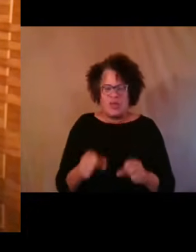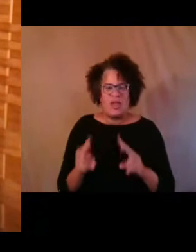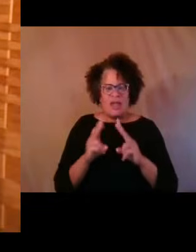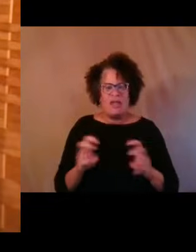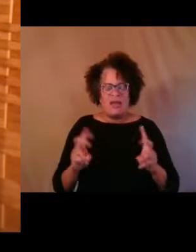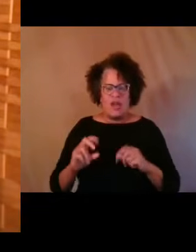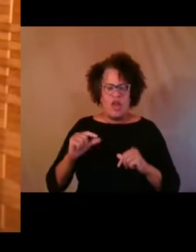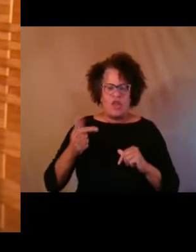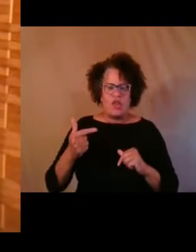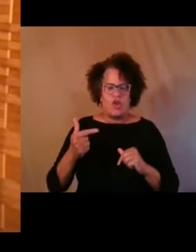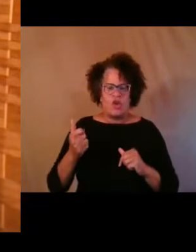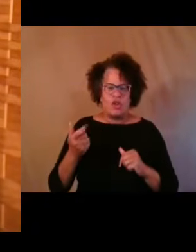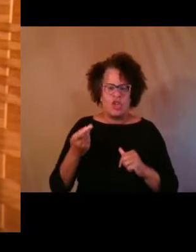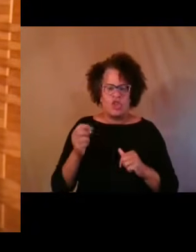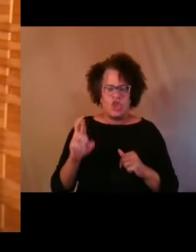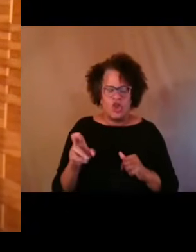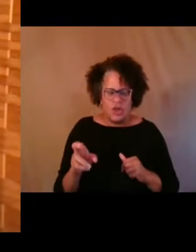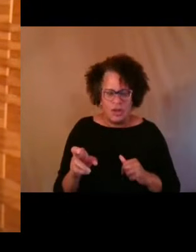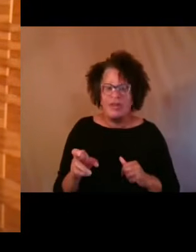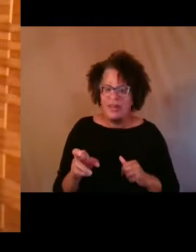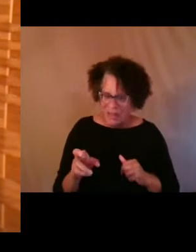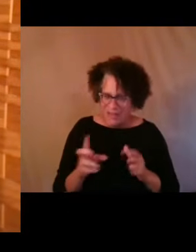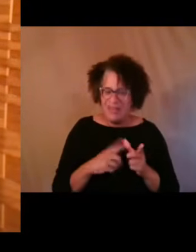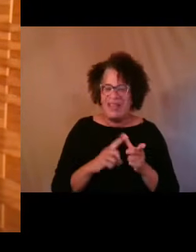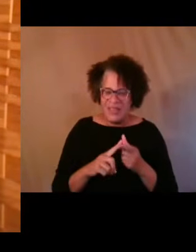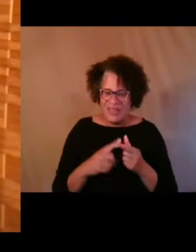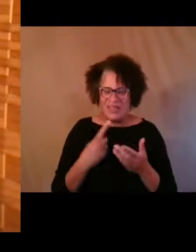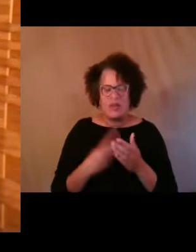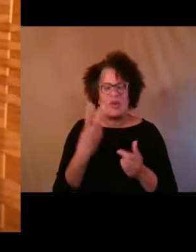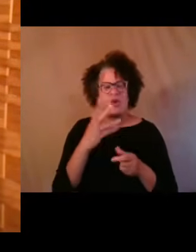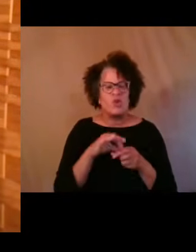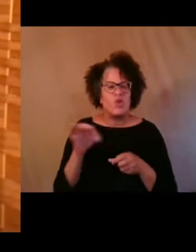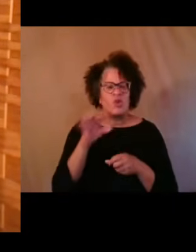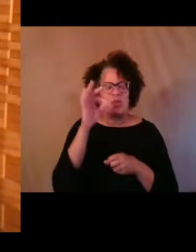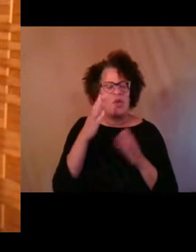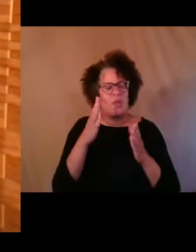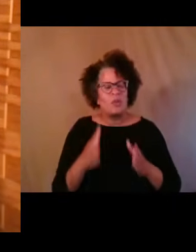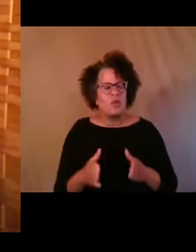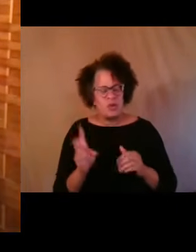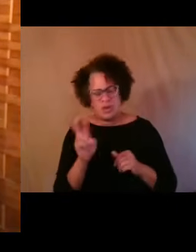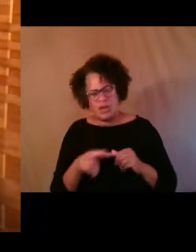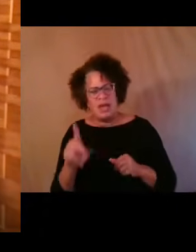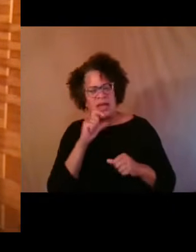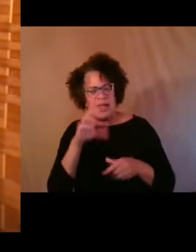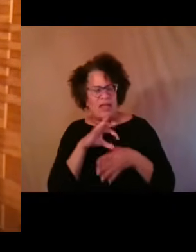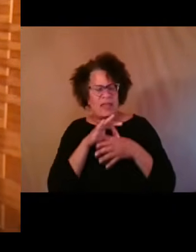I wanna get to a place where we are able to look at the two spirit in the person and not the contents of what their flesh is wearing,